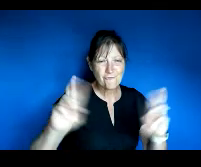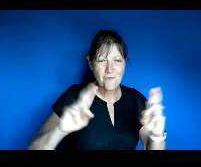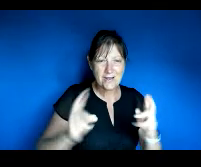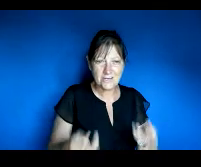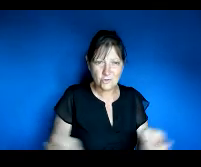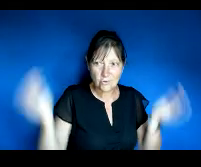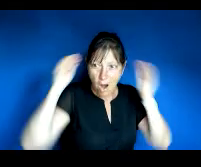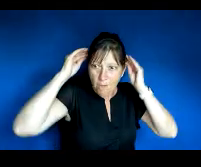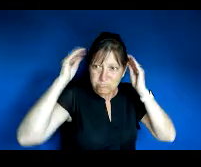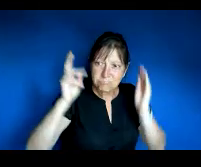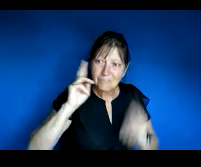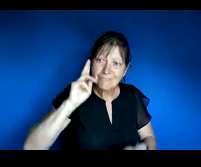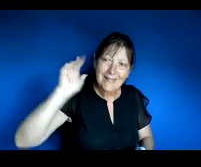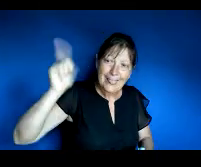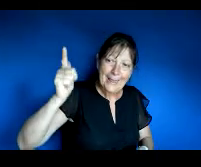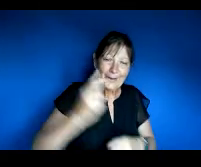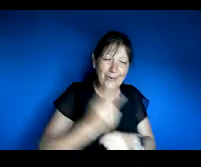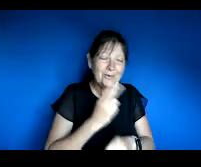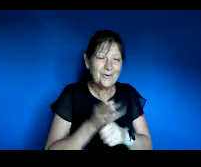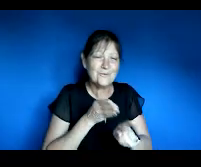down the road in your future, is really, really important.